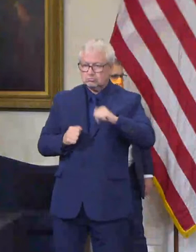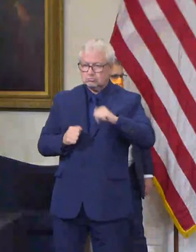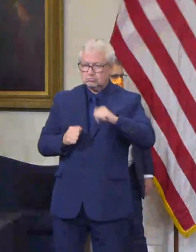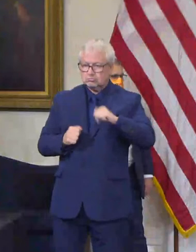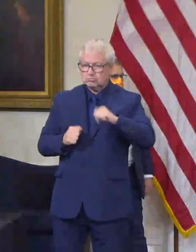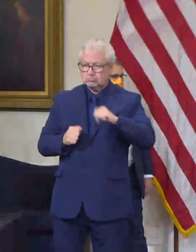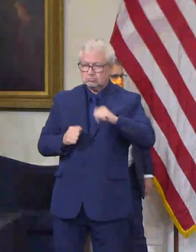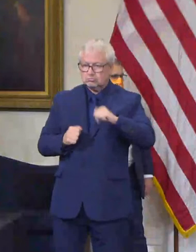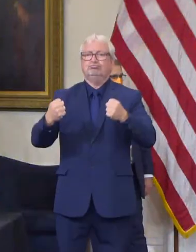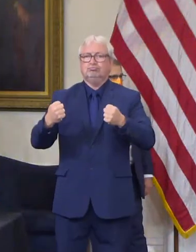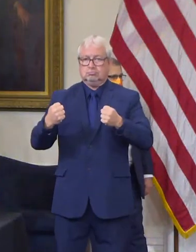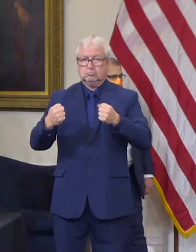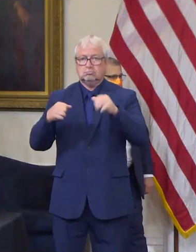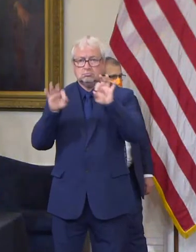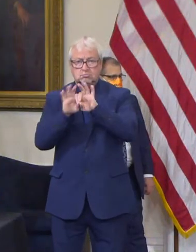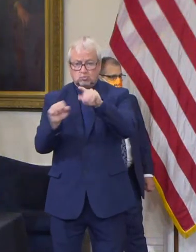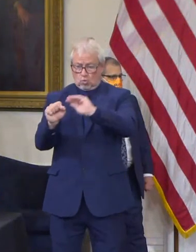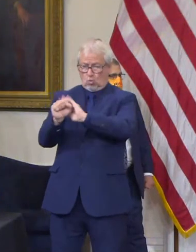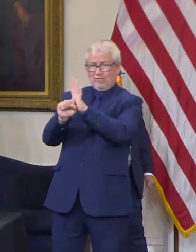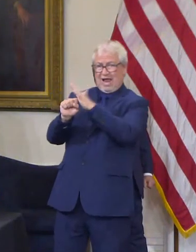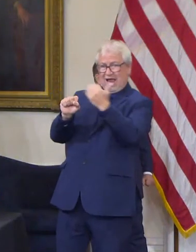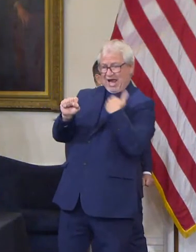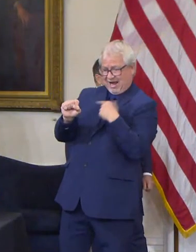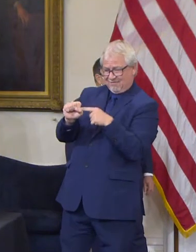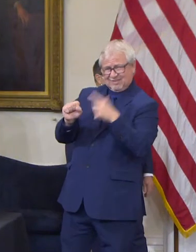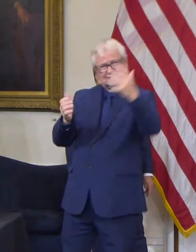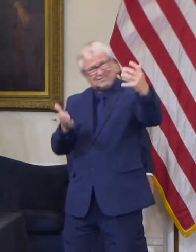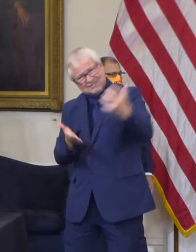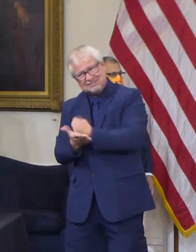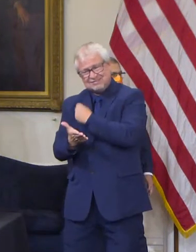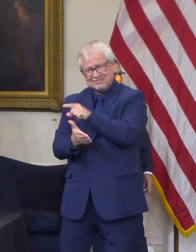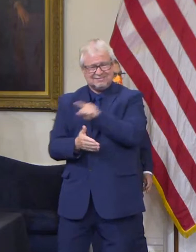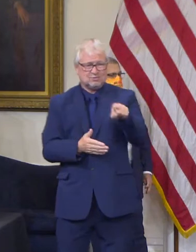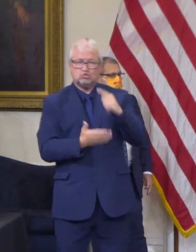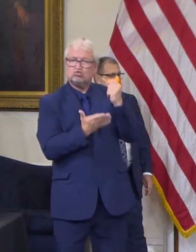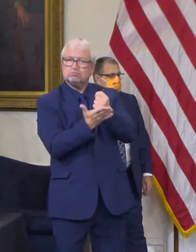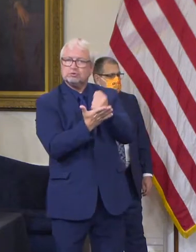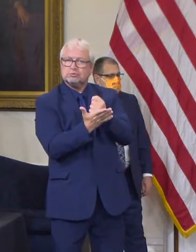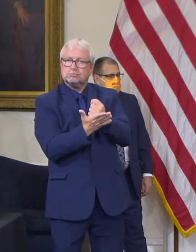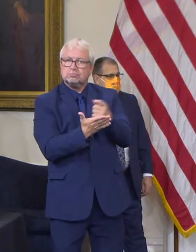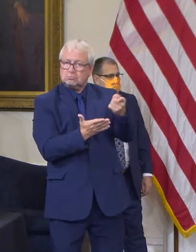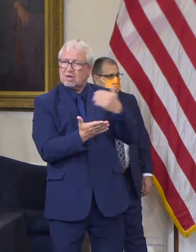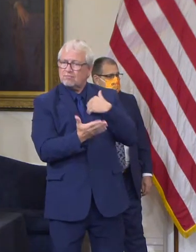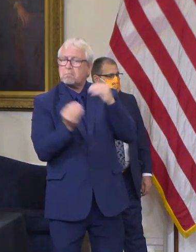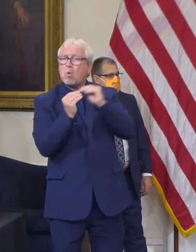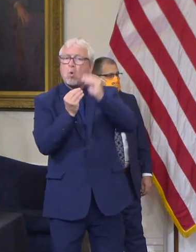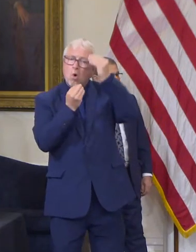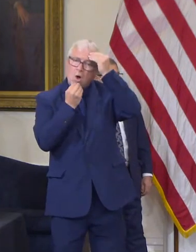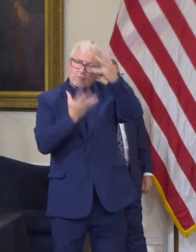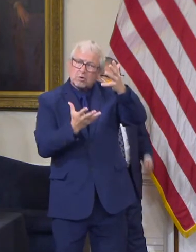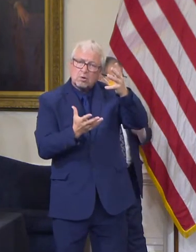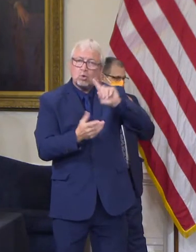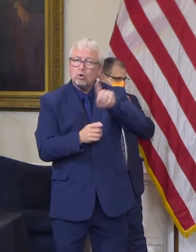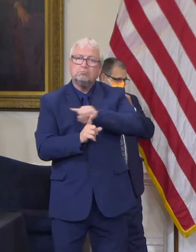talking to your healthcare provider. facilities statewide, and accessing them is as simple as For more information, you can